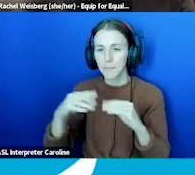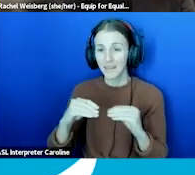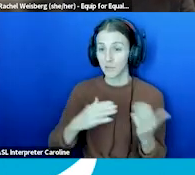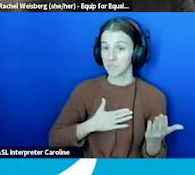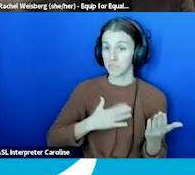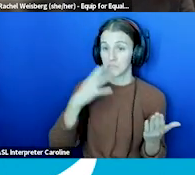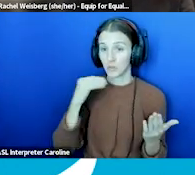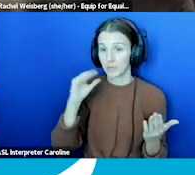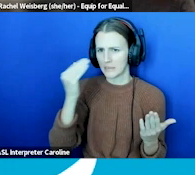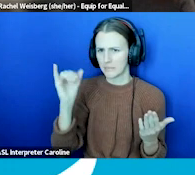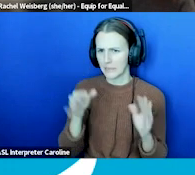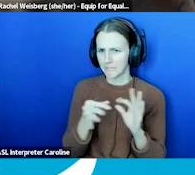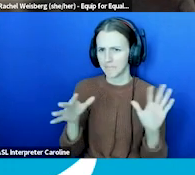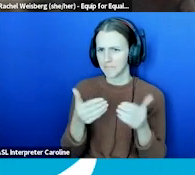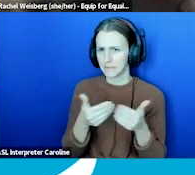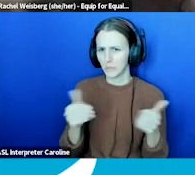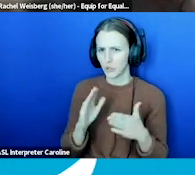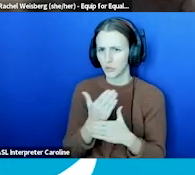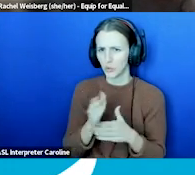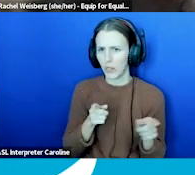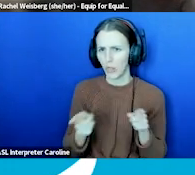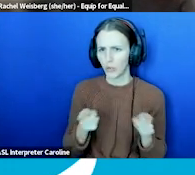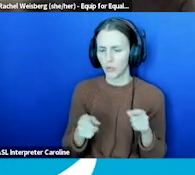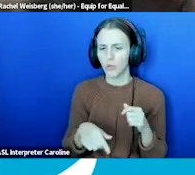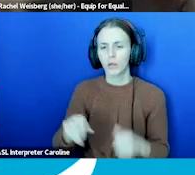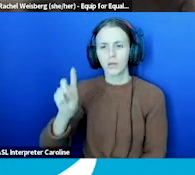HAVING SOMEONE FROM DRS